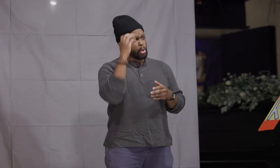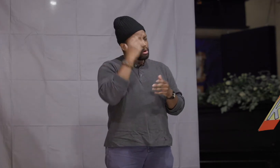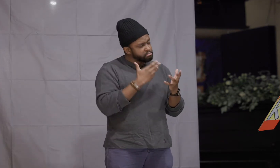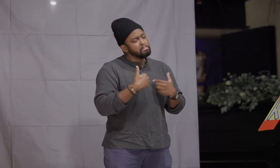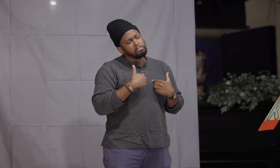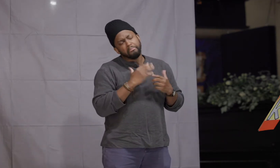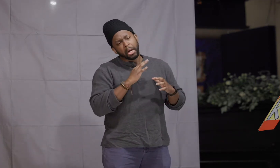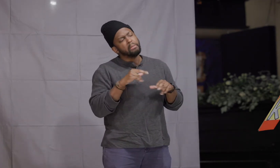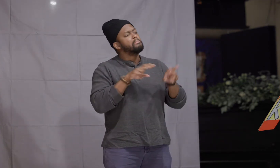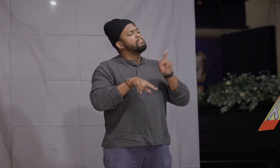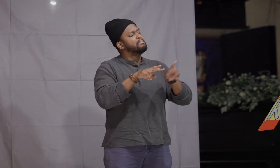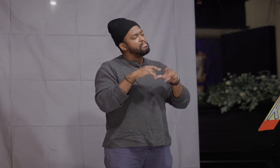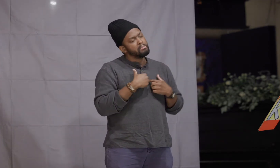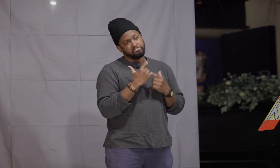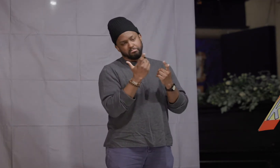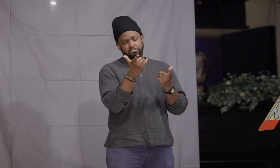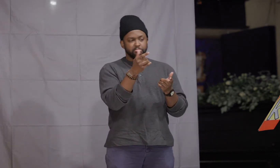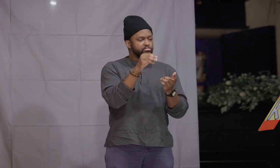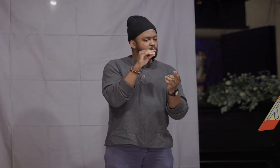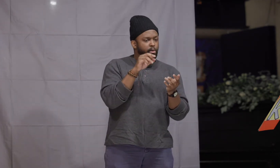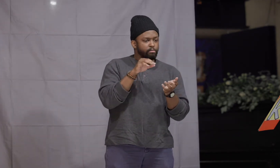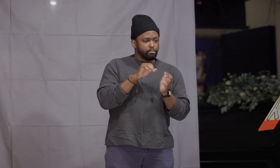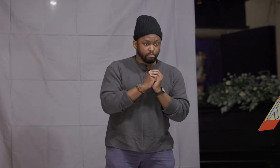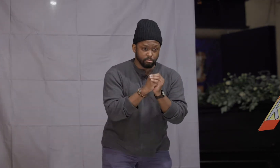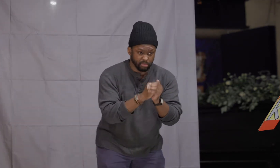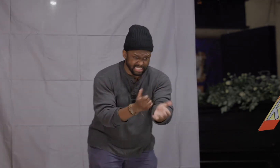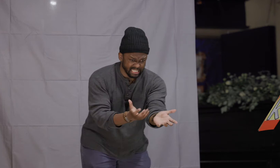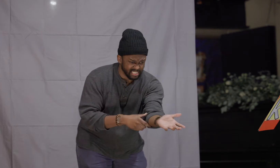So we put a list of places we wanted to hit while we were there.